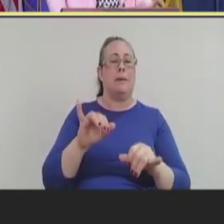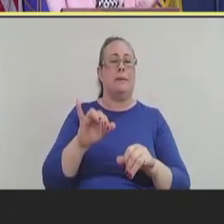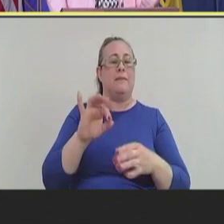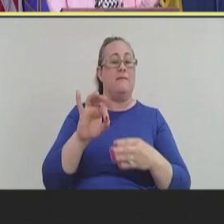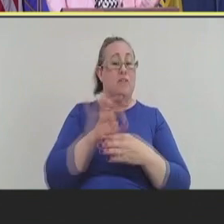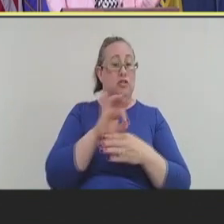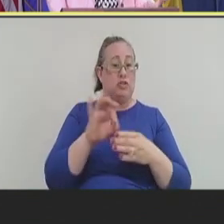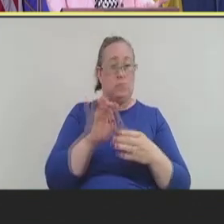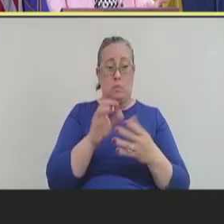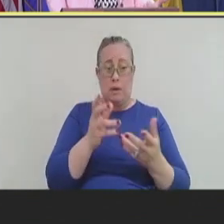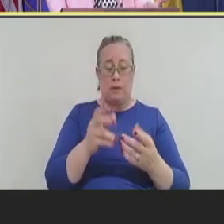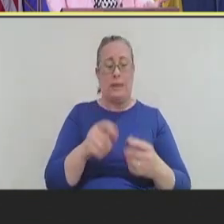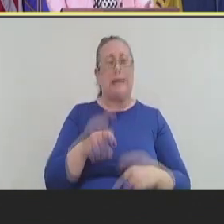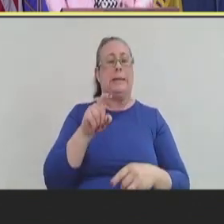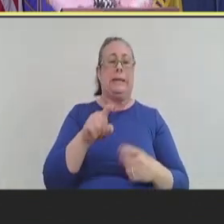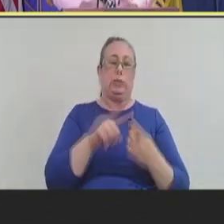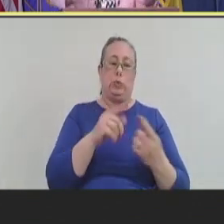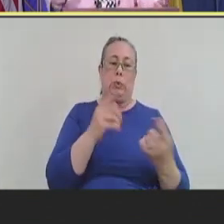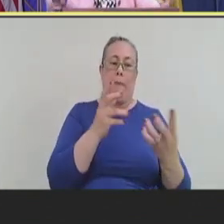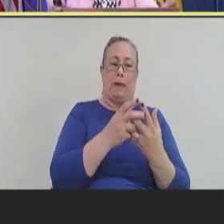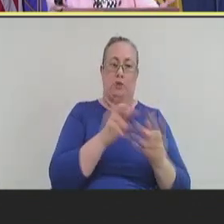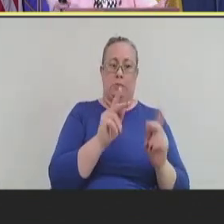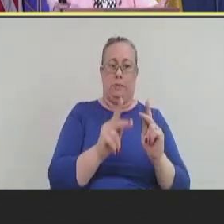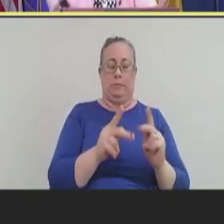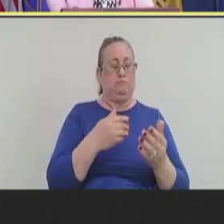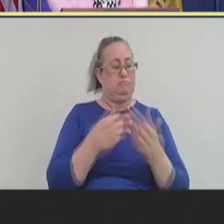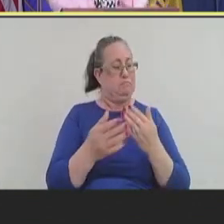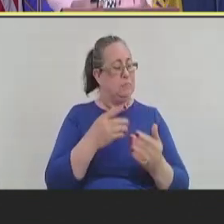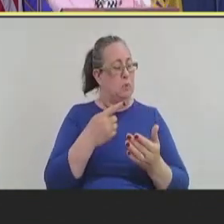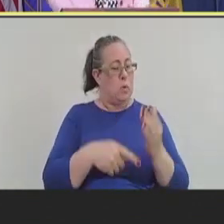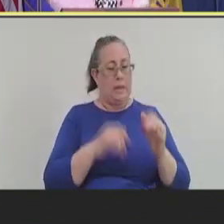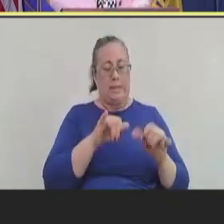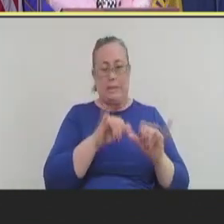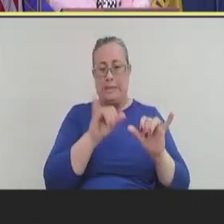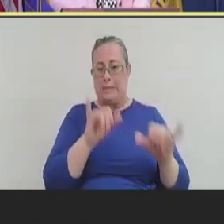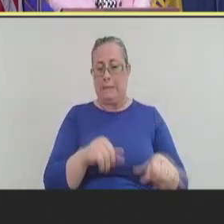there's a need to match people. It doesn't matter what system you're in, patient matching is a huge